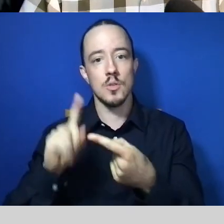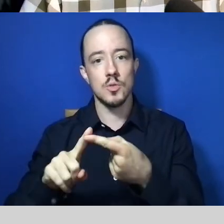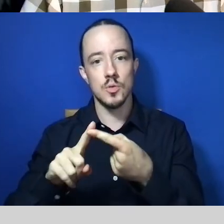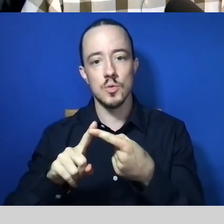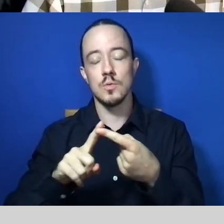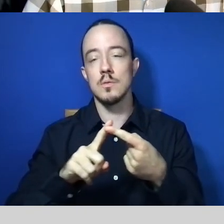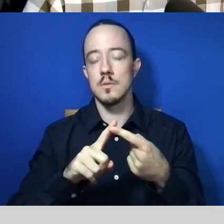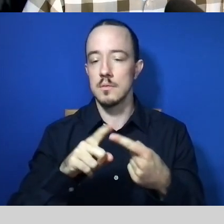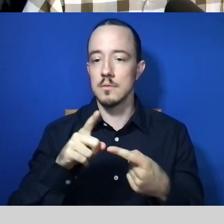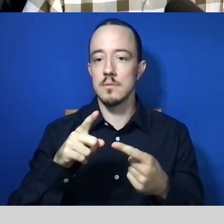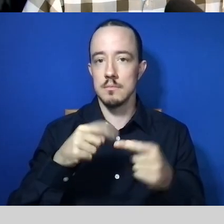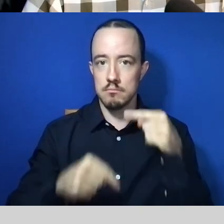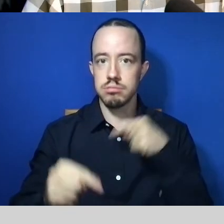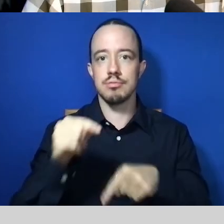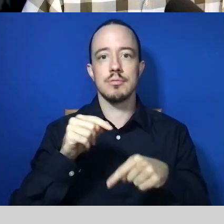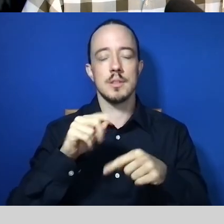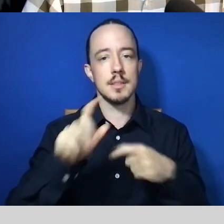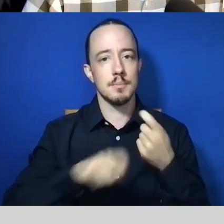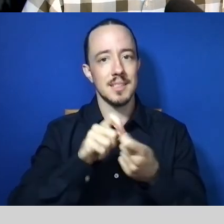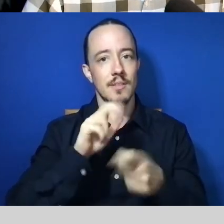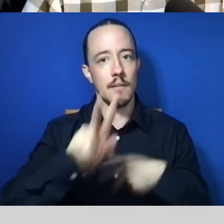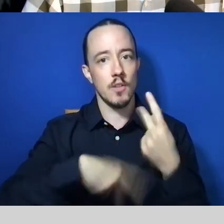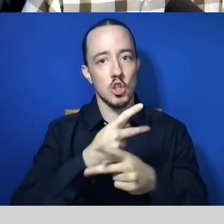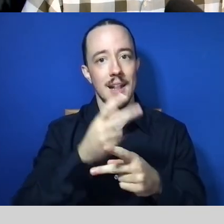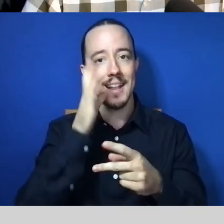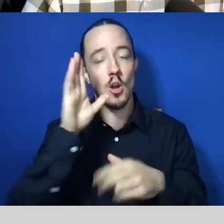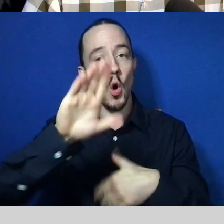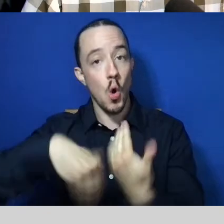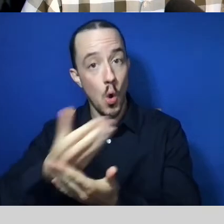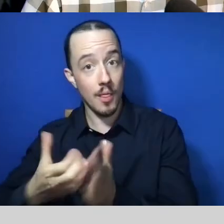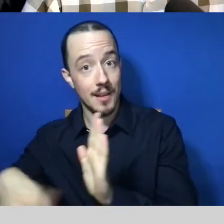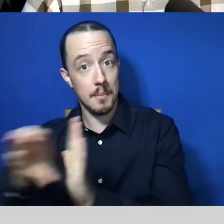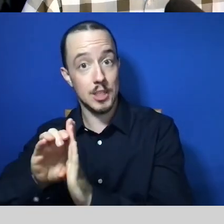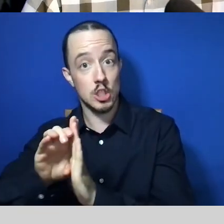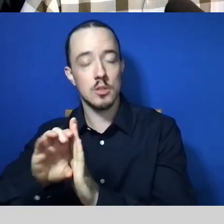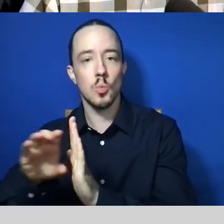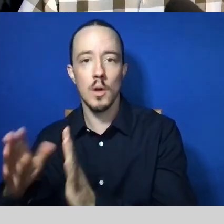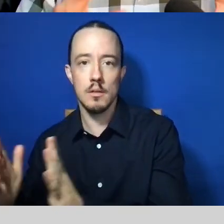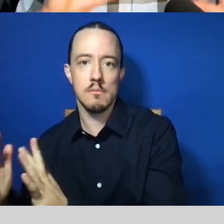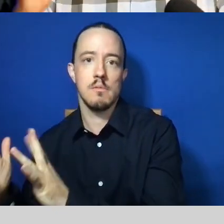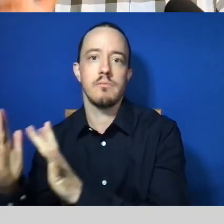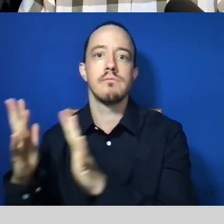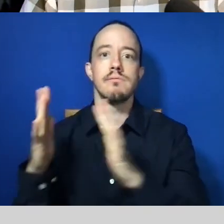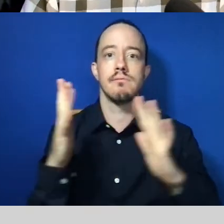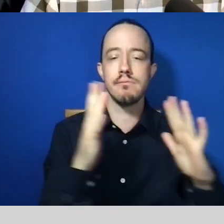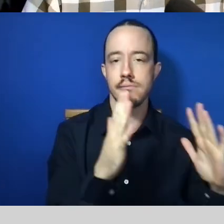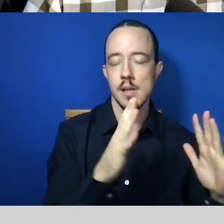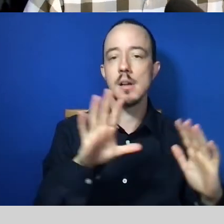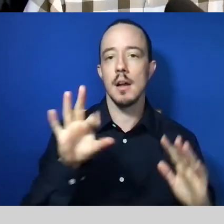And that would actually roll back all the images in the whole Fargate cluster, 'cause they're all managed as one cluster.